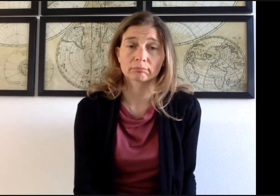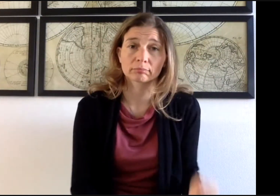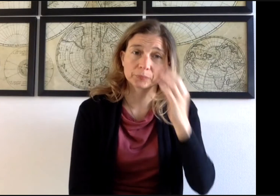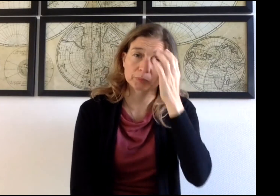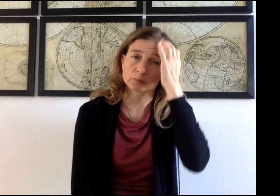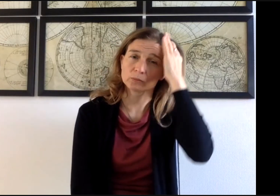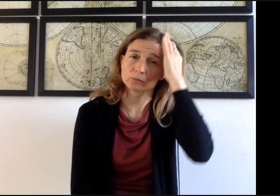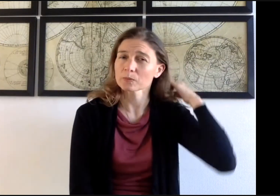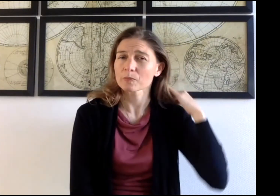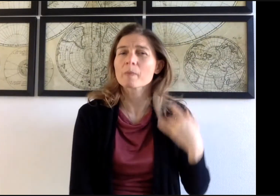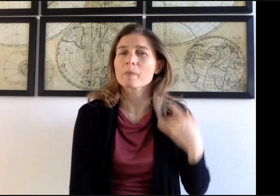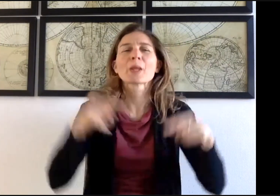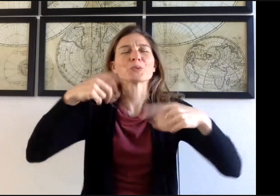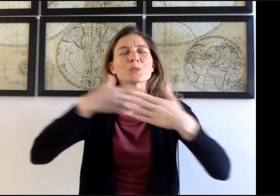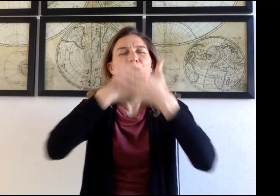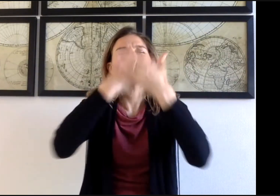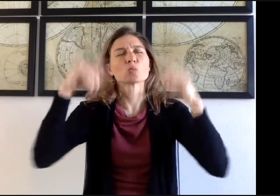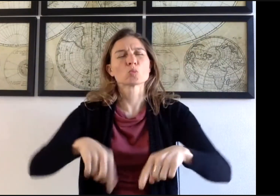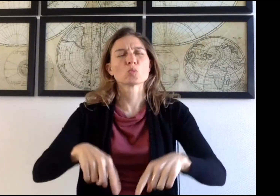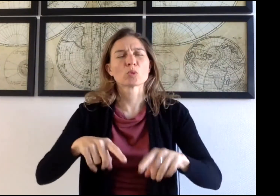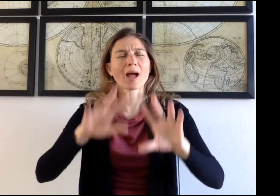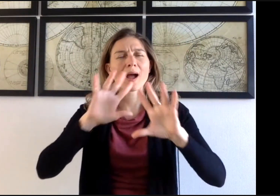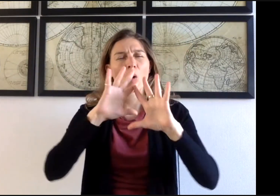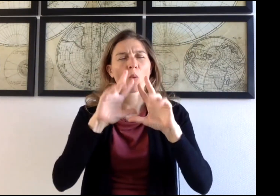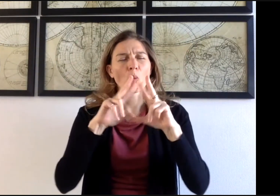This webinar is an example. We're trying to share with you